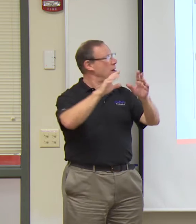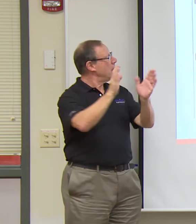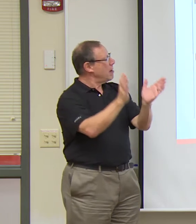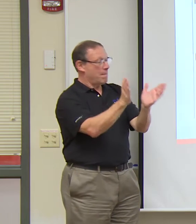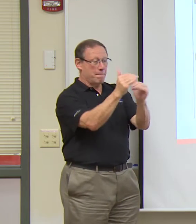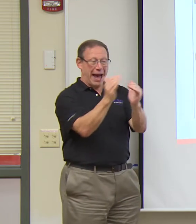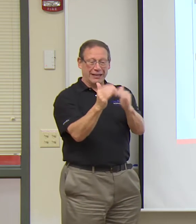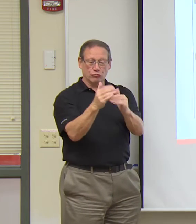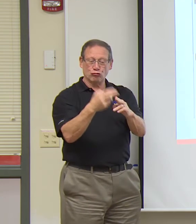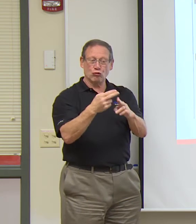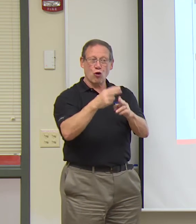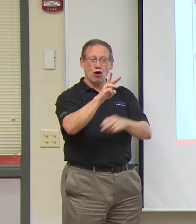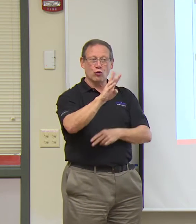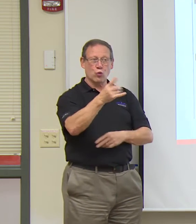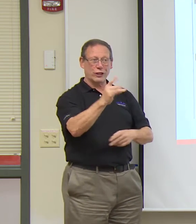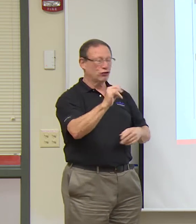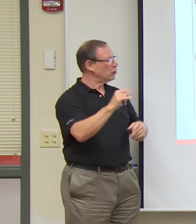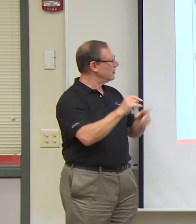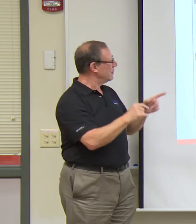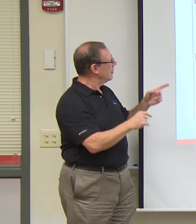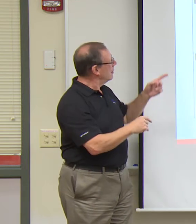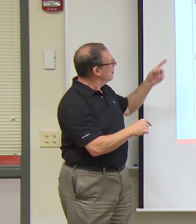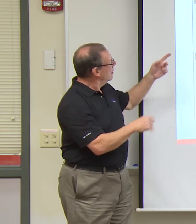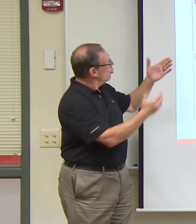and an important one-- the news section that's there.